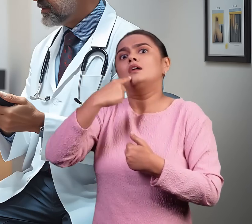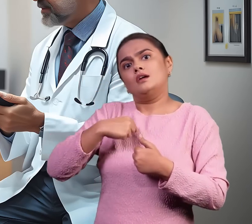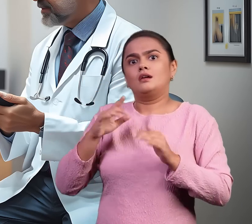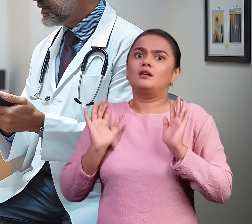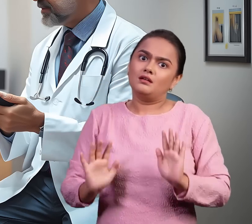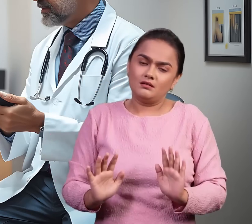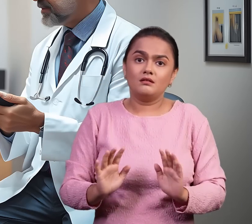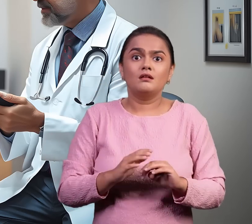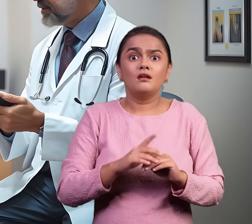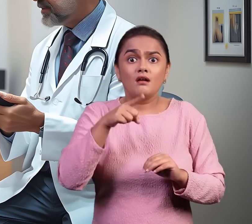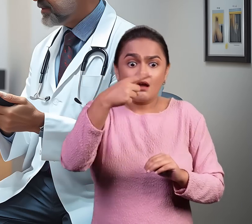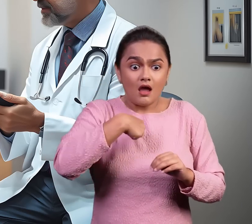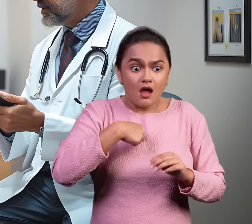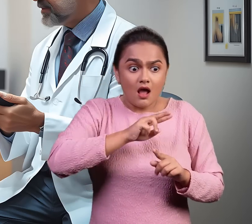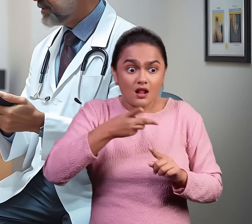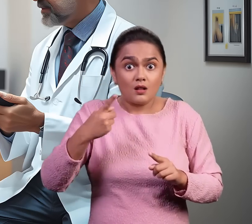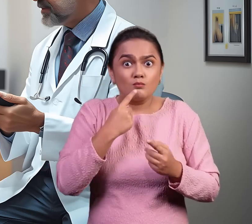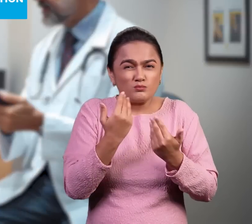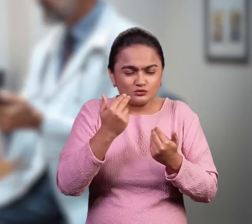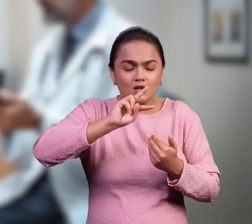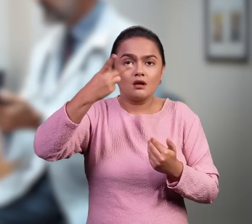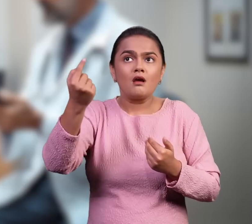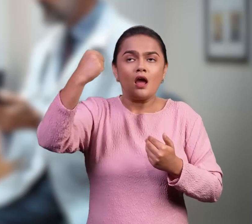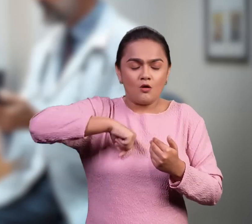to detect Opportunistic Infections.